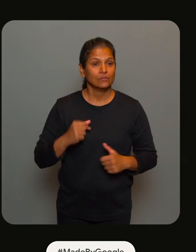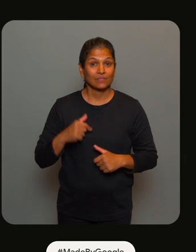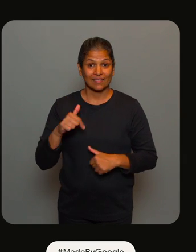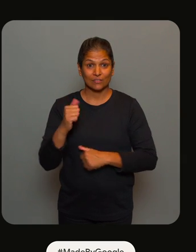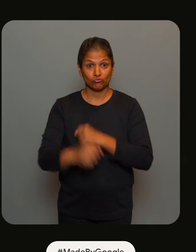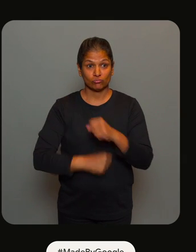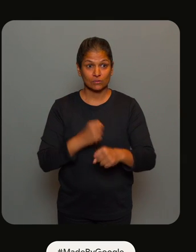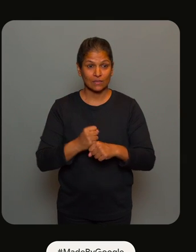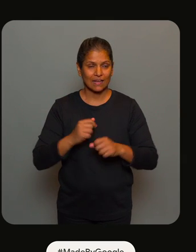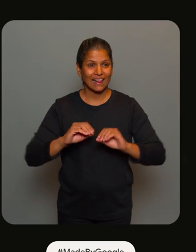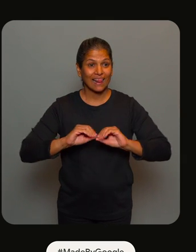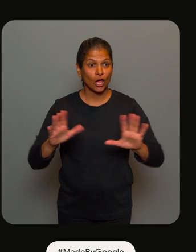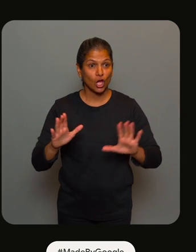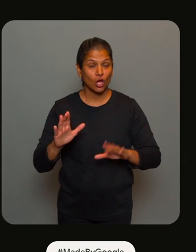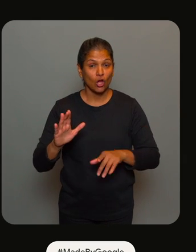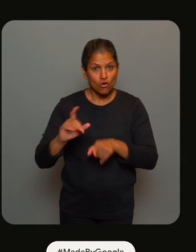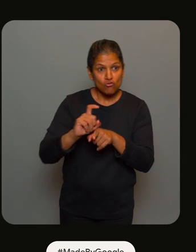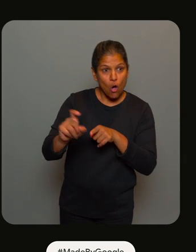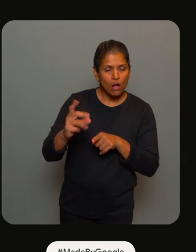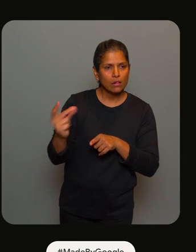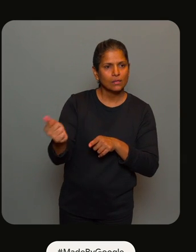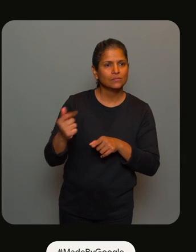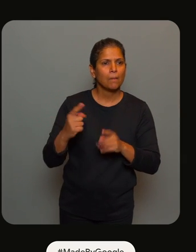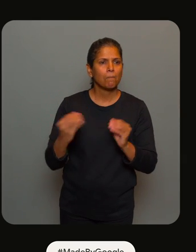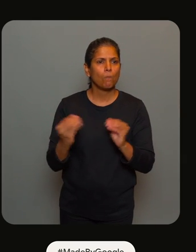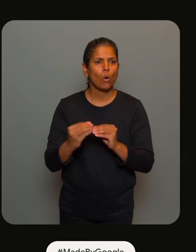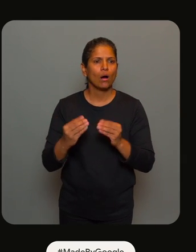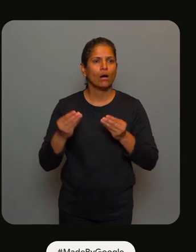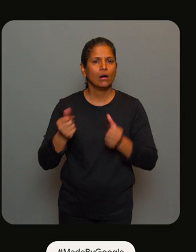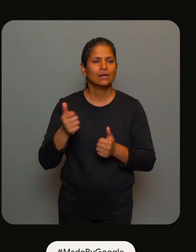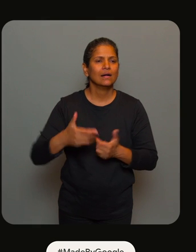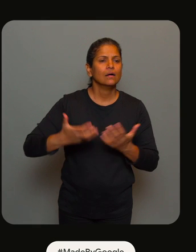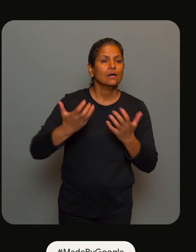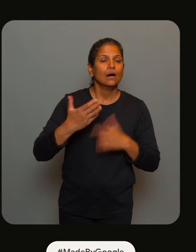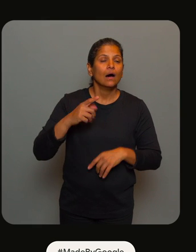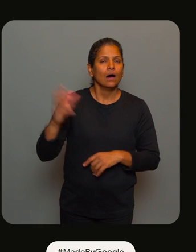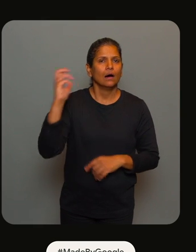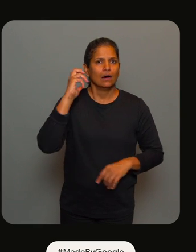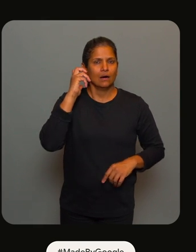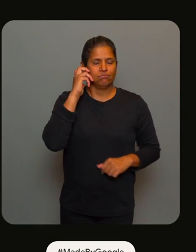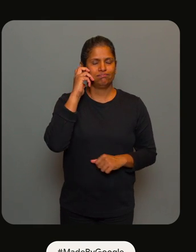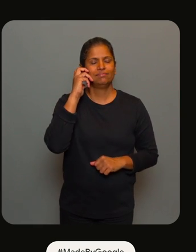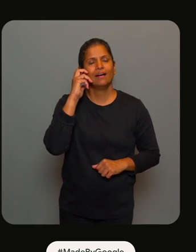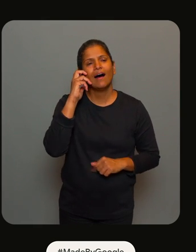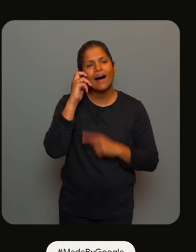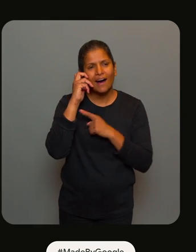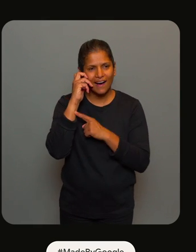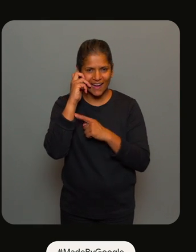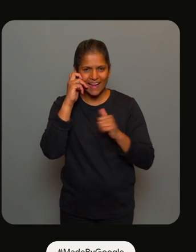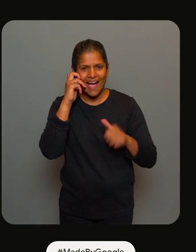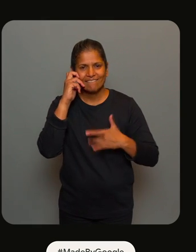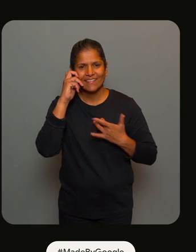make it even easier to hear the other person at the other end of the line. Just like the acclaimed background noise suppression on